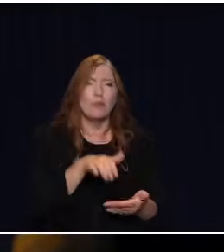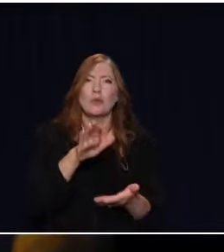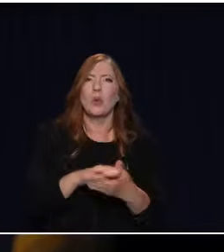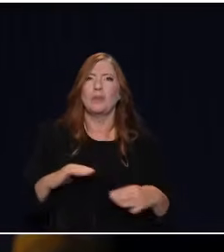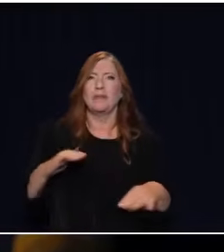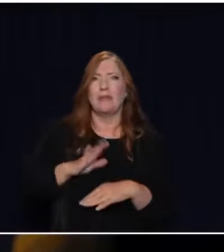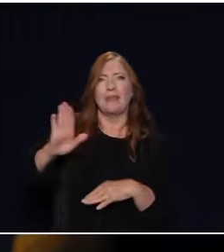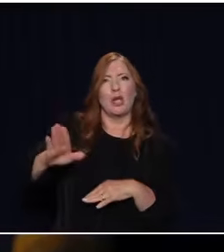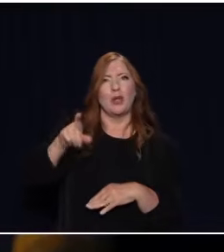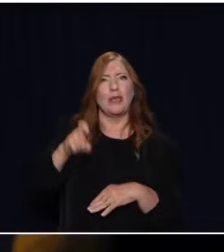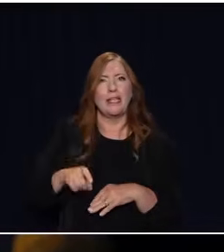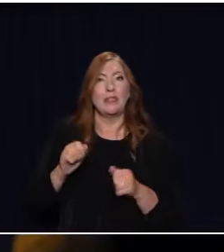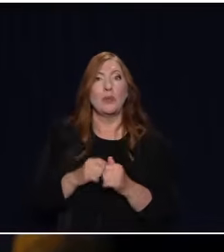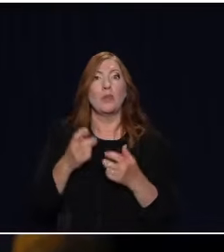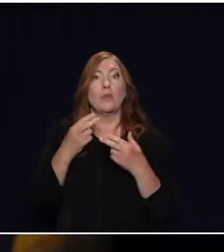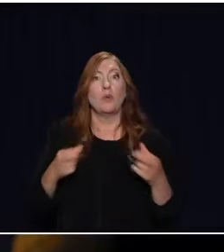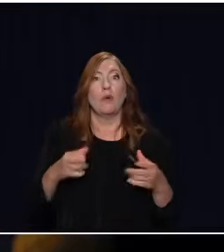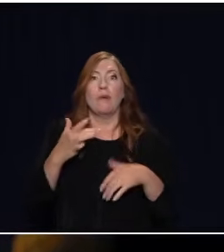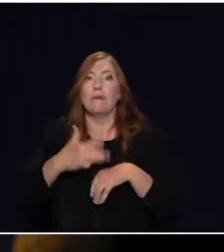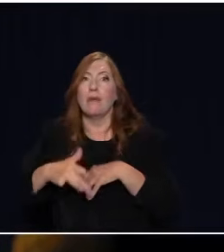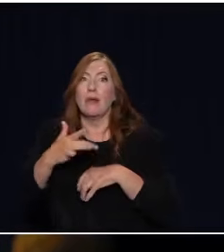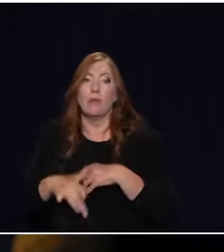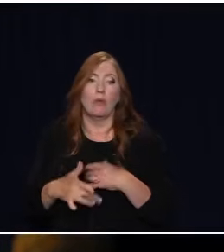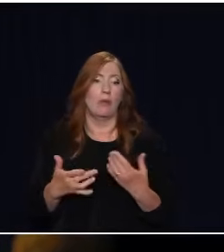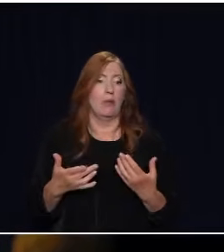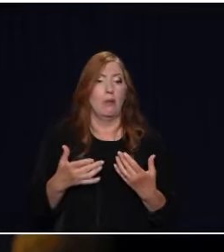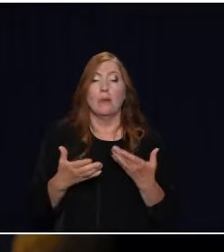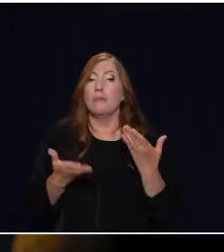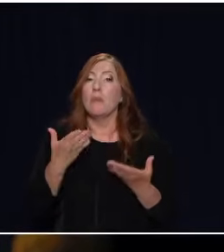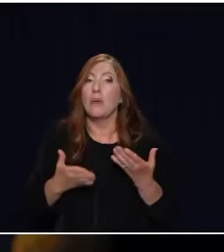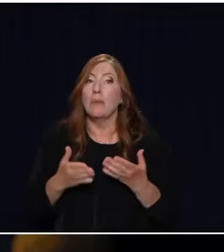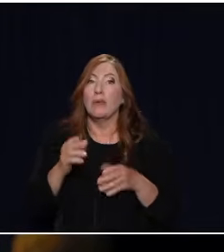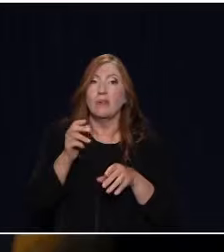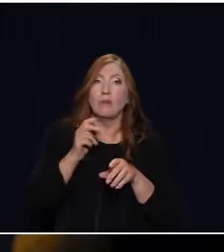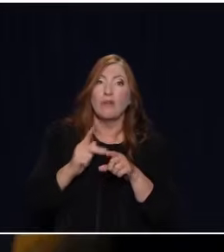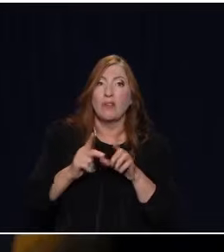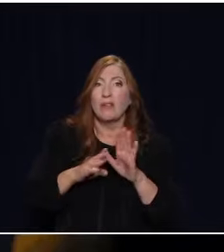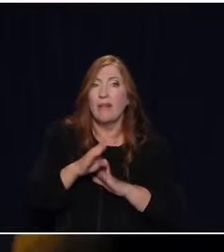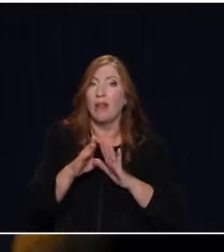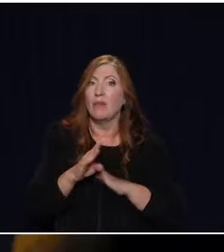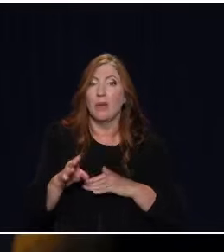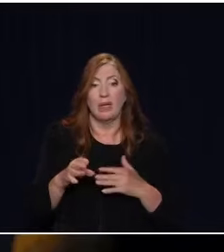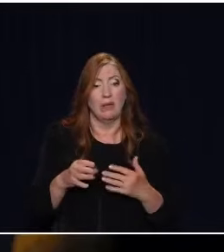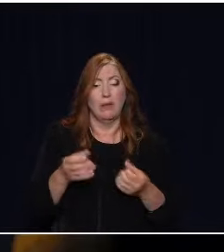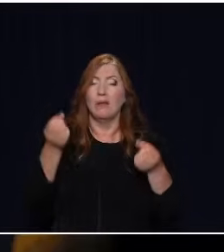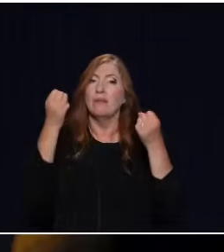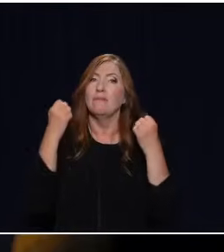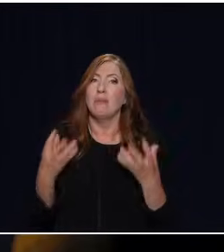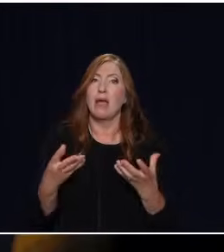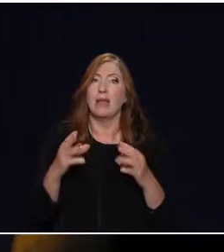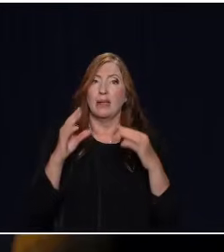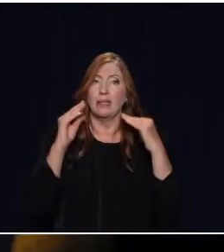SUPERINTENDENT OF PUBLIC INSTRUCTION IS TO HELP THOSE SCHOOLS MEET THOSE NEEDS WITH THE RESOURCES THAT ARE AVAILABLE. IT MAY MEAN PROFESSIONAL